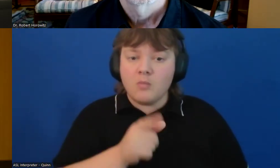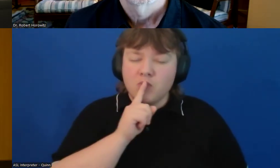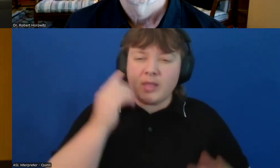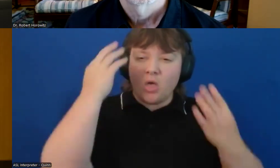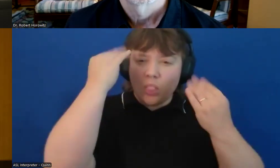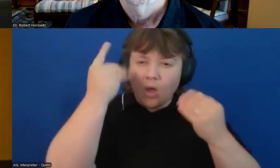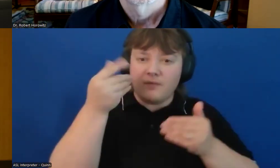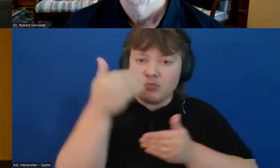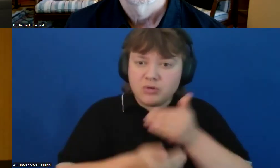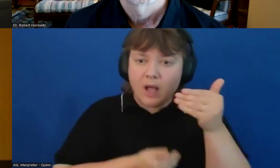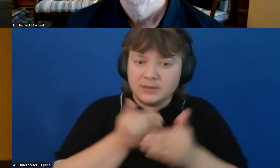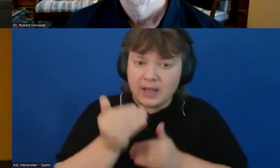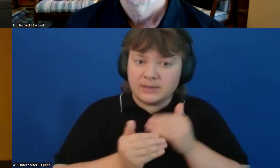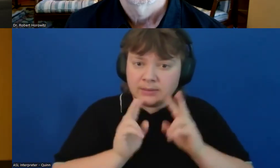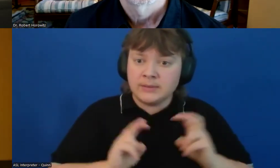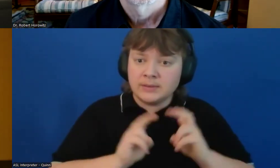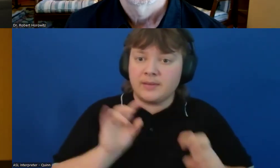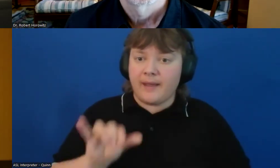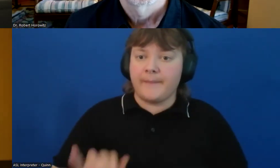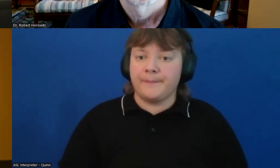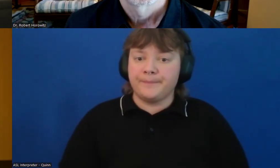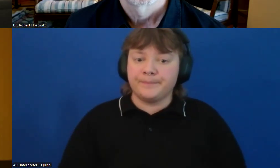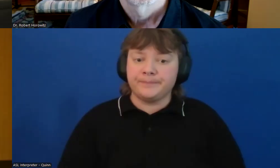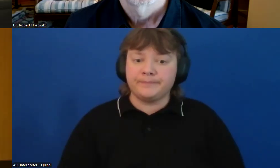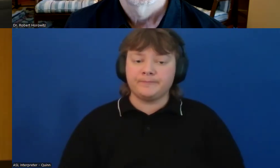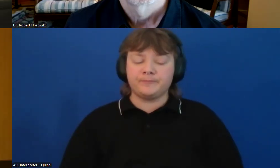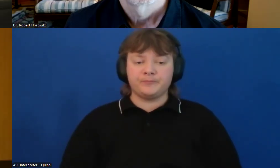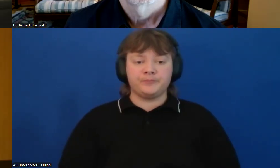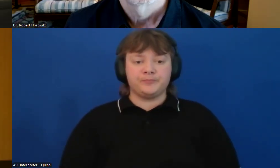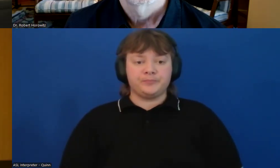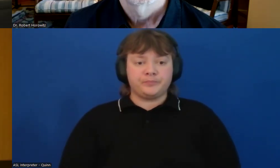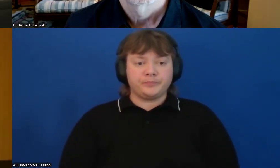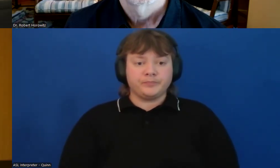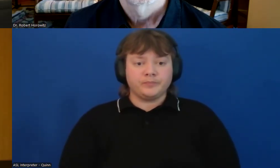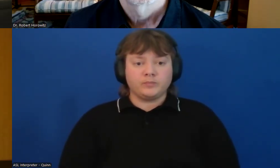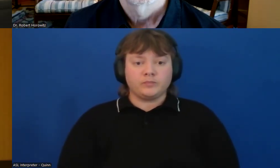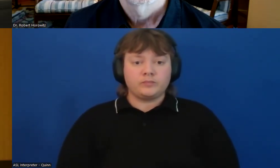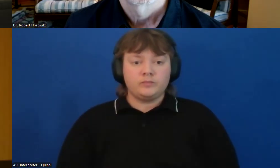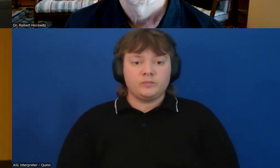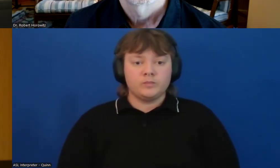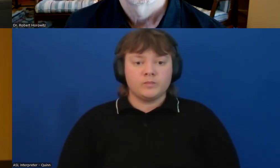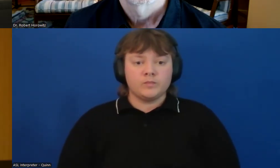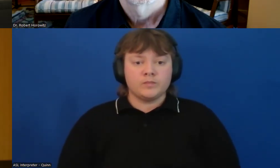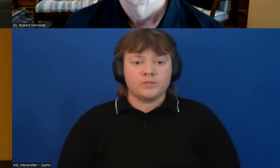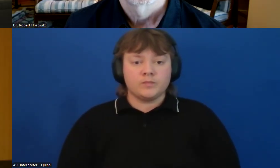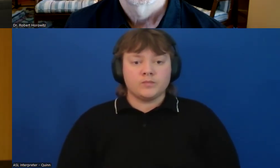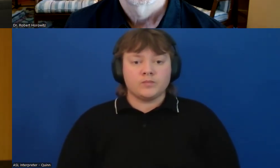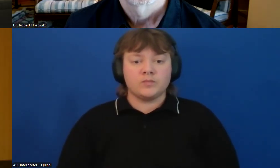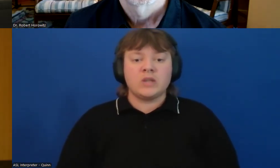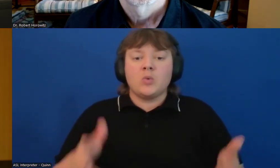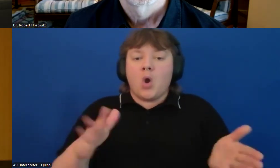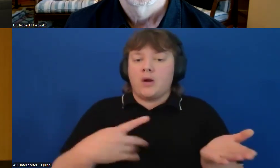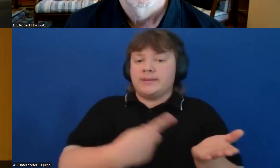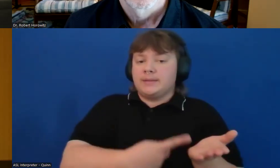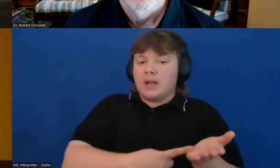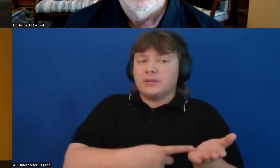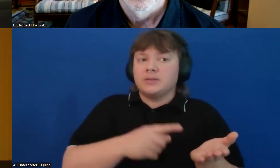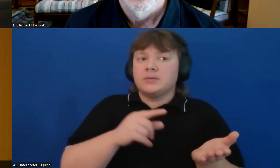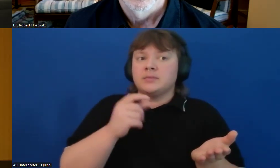process that we want to bring the was already referred to the idea that someone could be worried